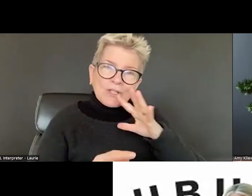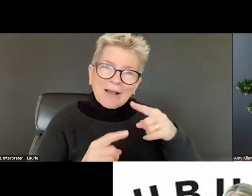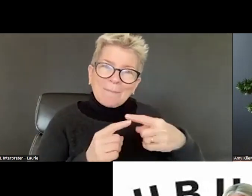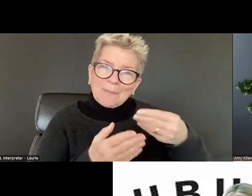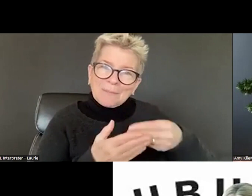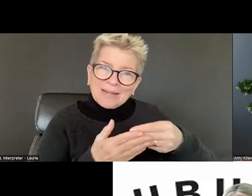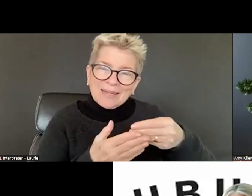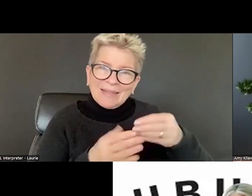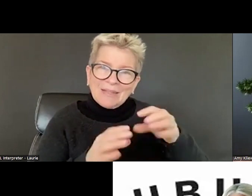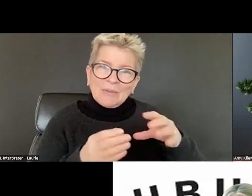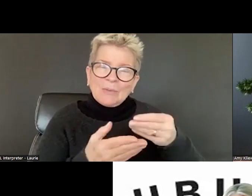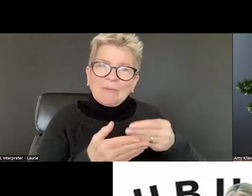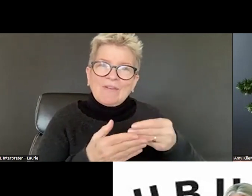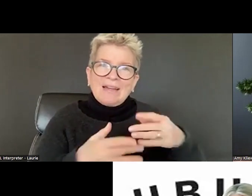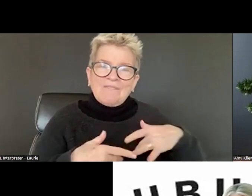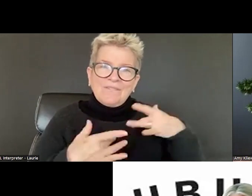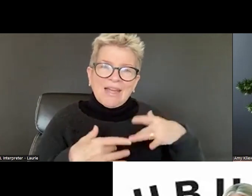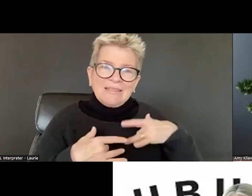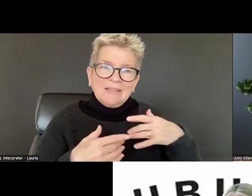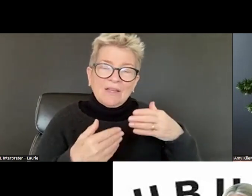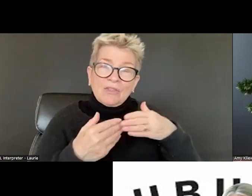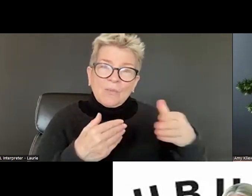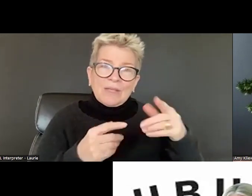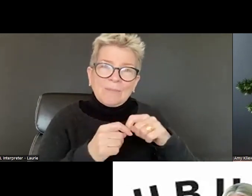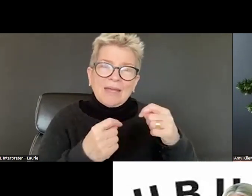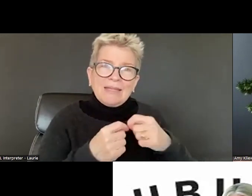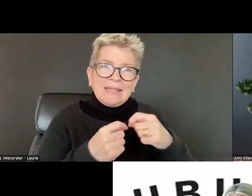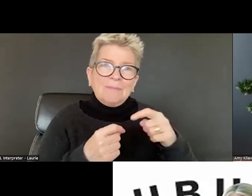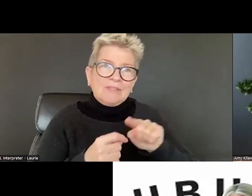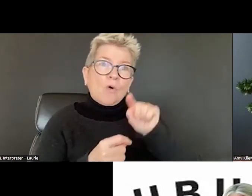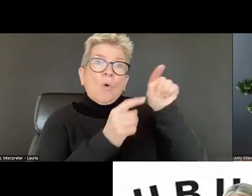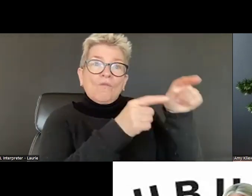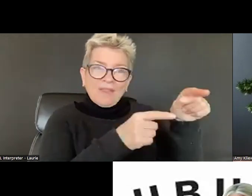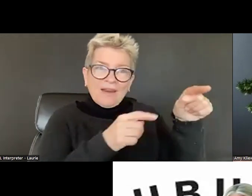Financial events my the rest of my team is across the state today and I'm I'm here with you all the